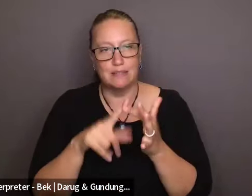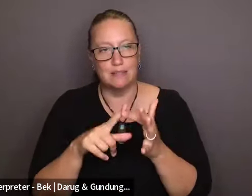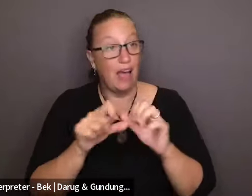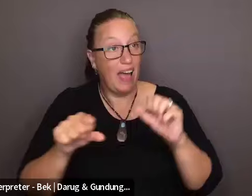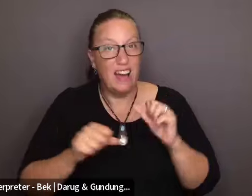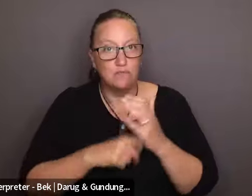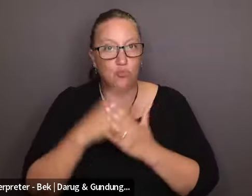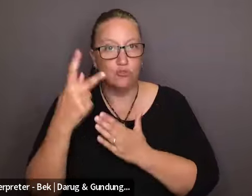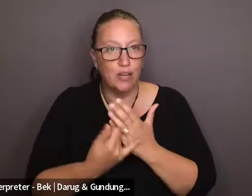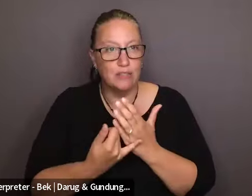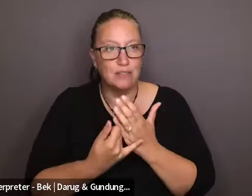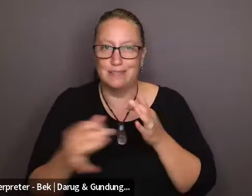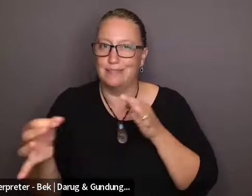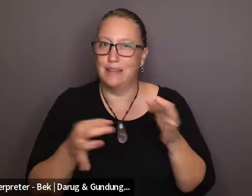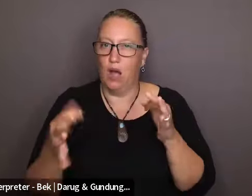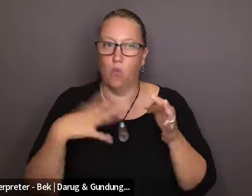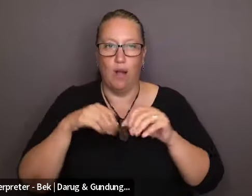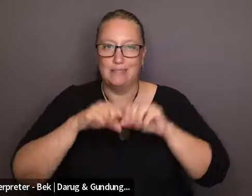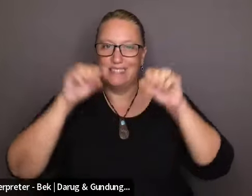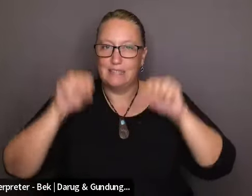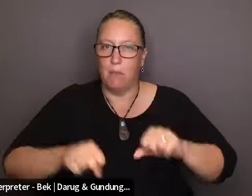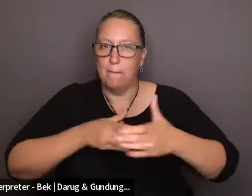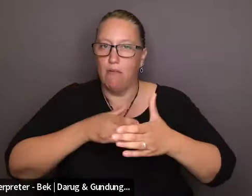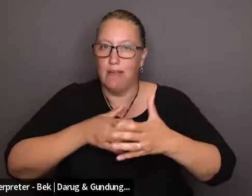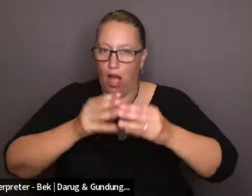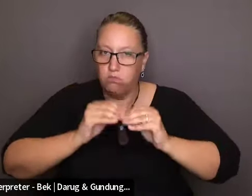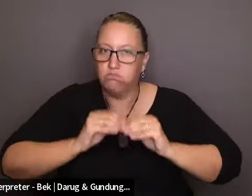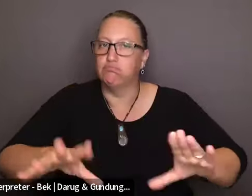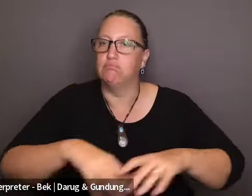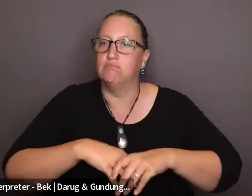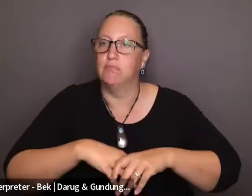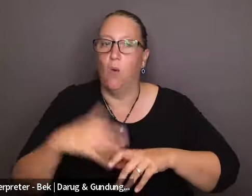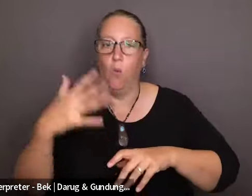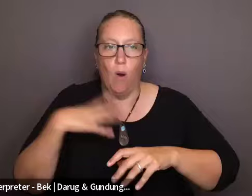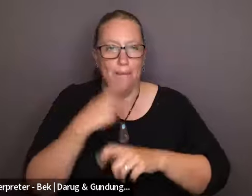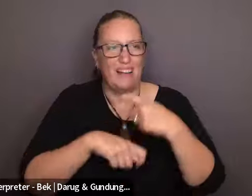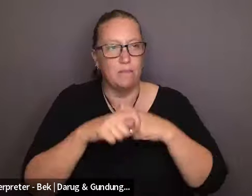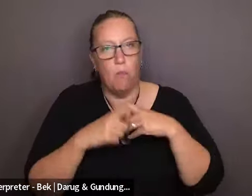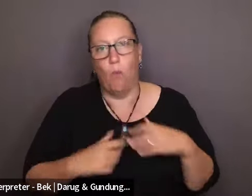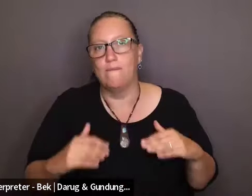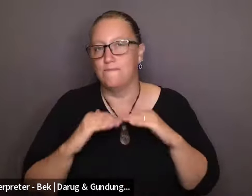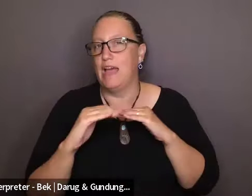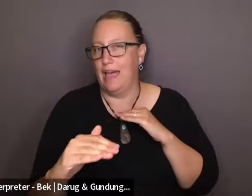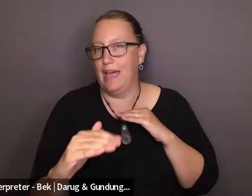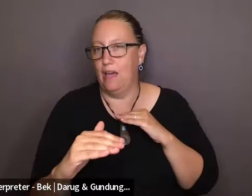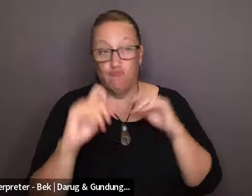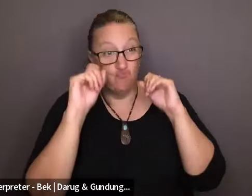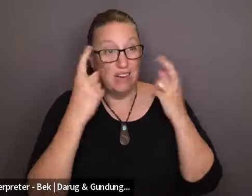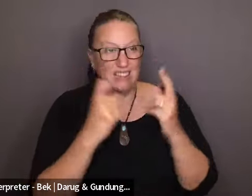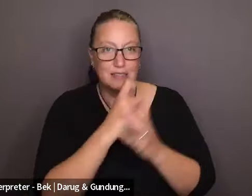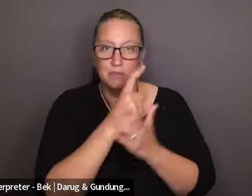impactful. Equity and justice. Our programs are designed to